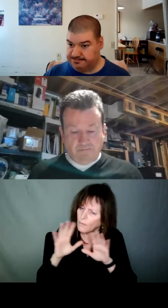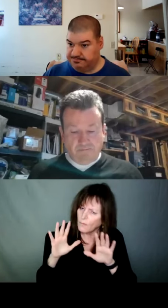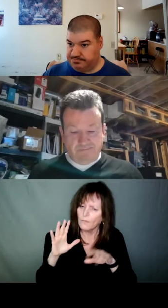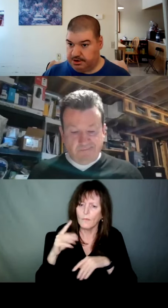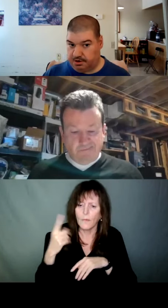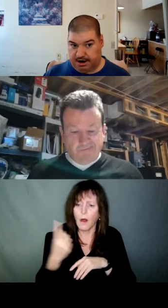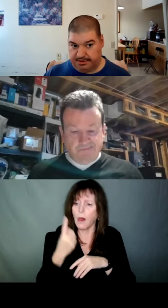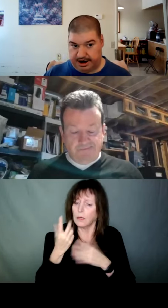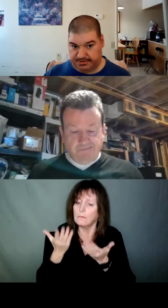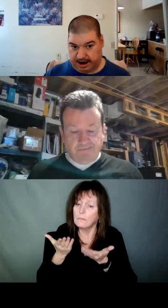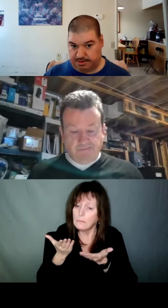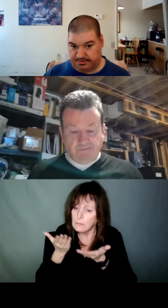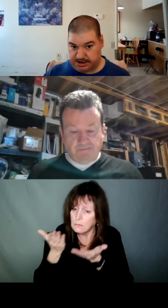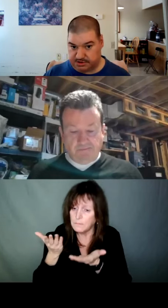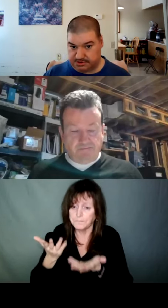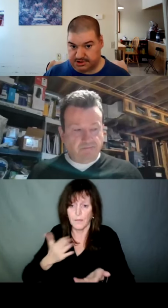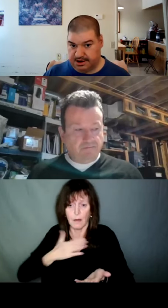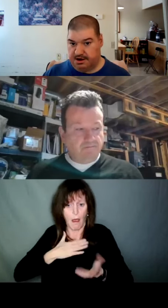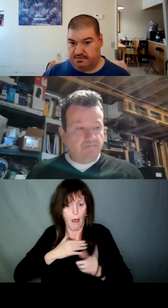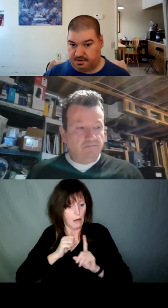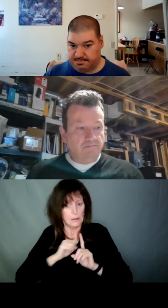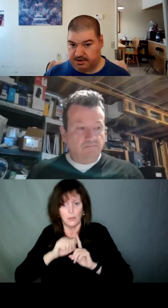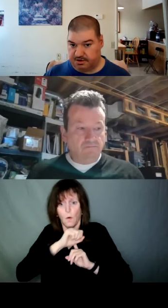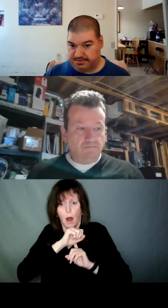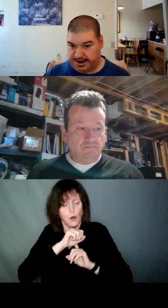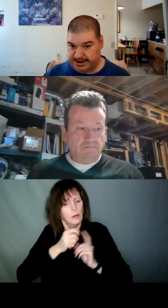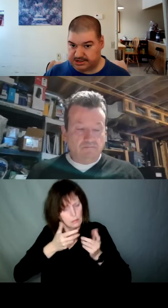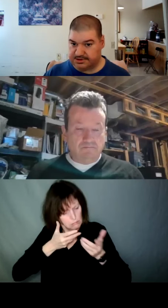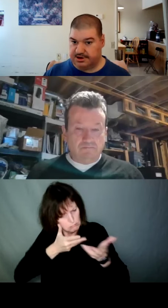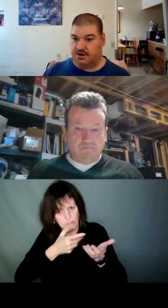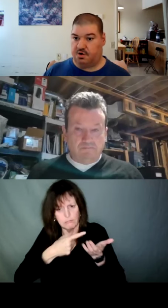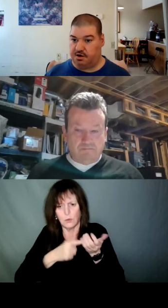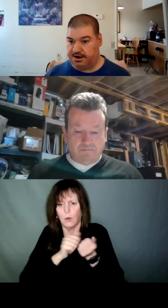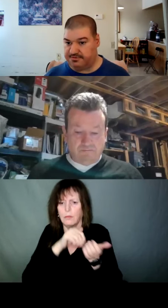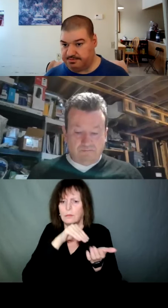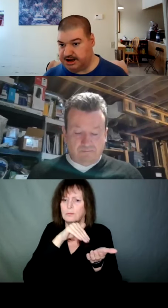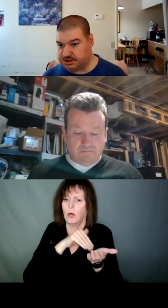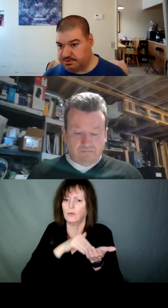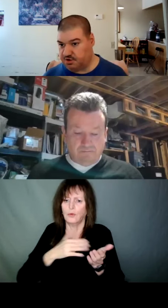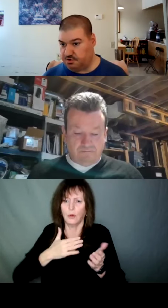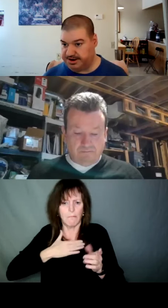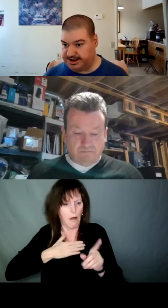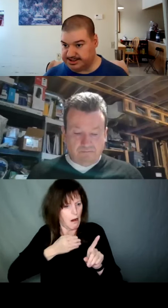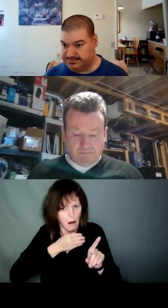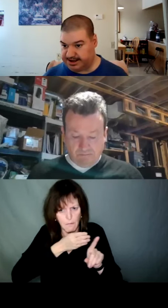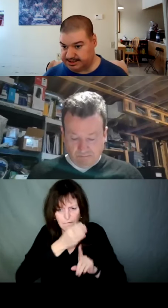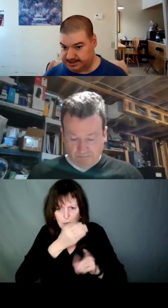provided by a doctor or qualified healthcare professional . People should always consult with their doctor